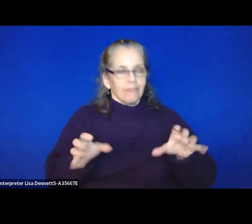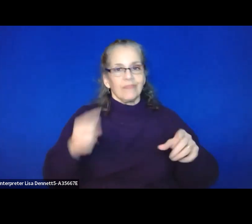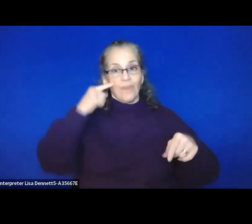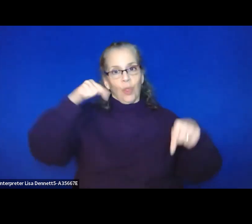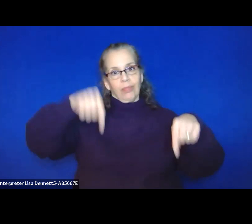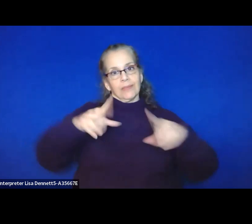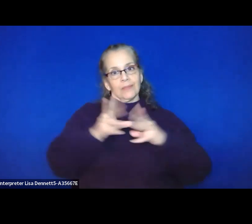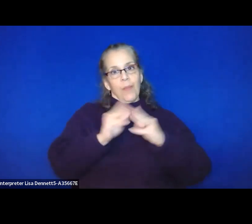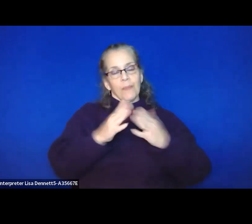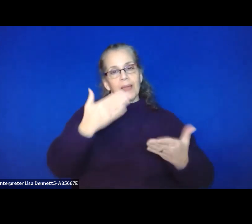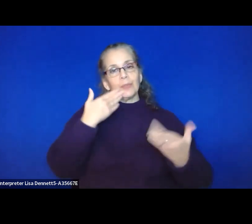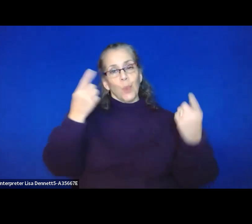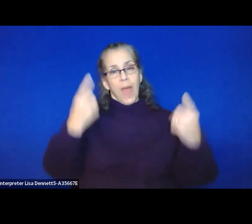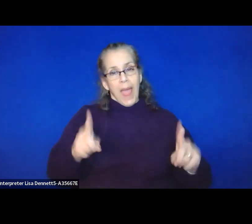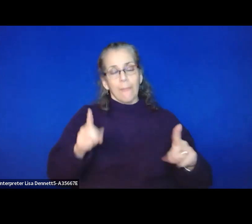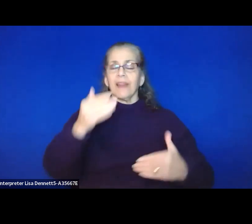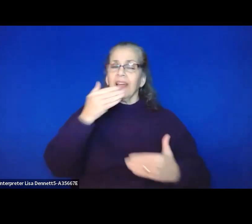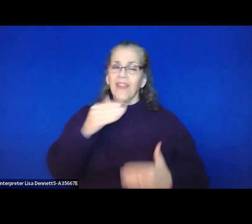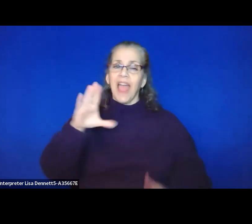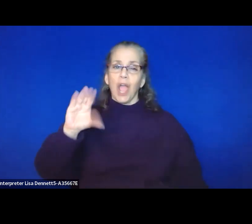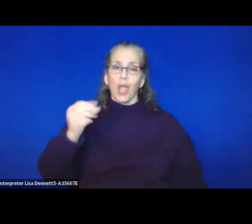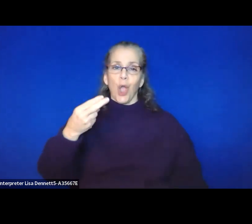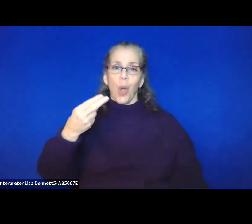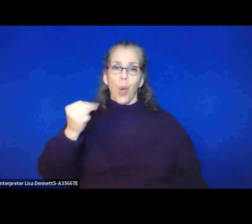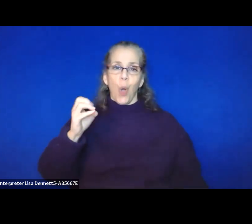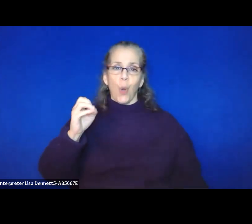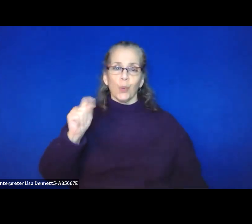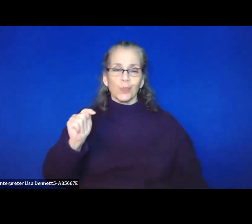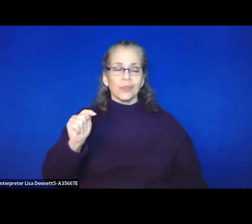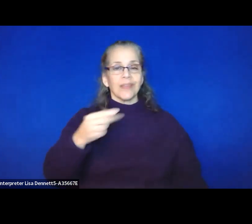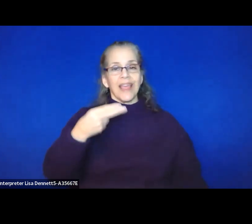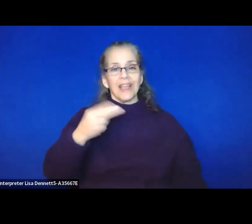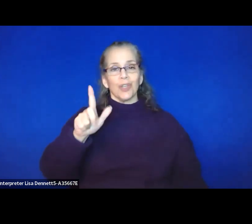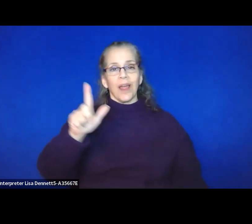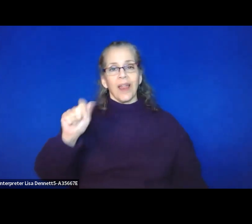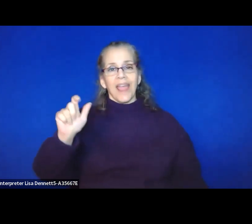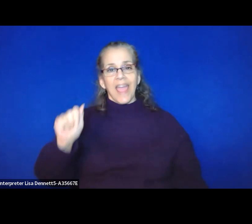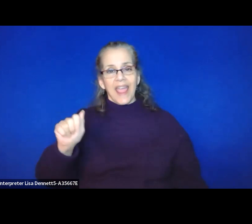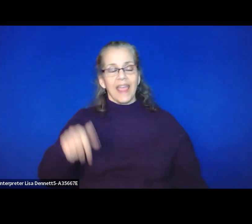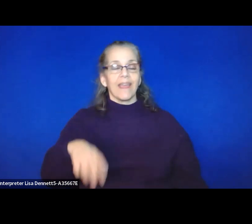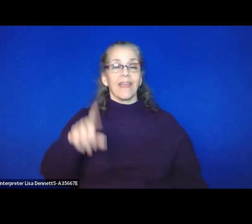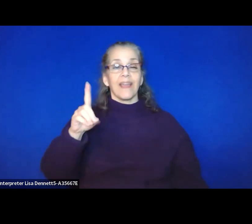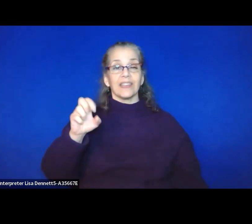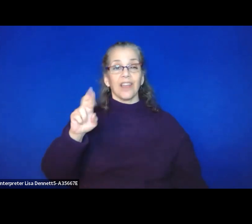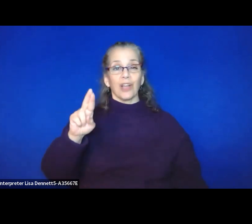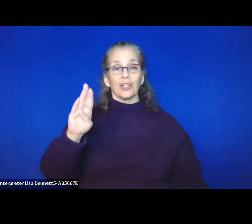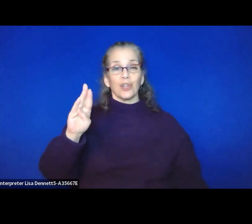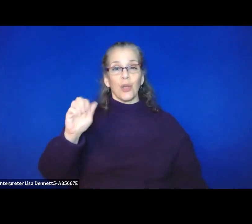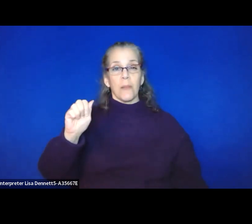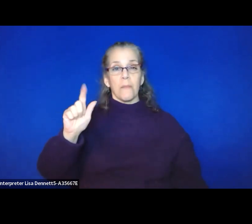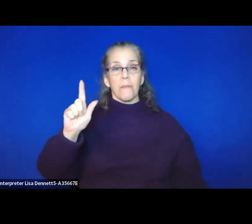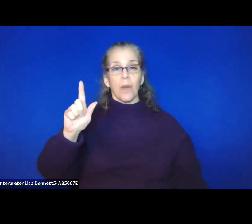thank the co hosts, HLAA, Dr. Baldridge, and everyone for helping out to put this on.